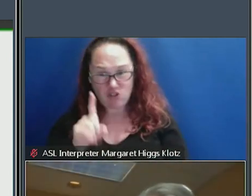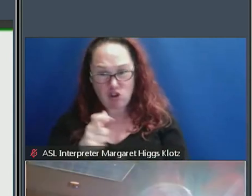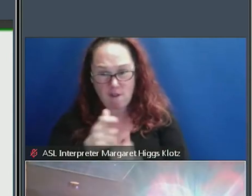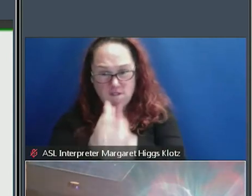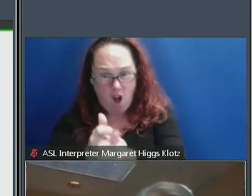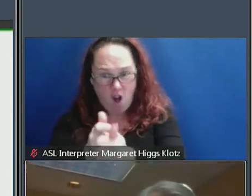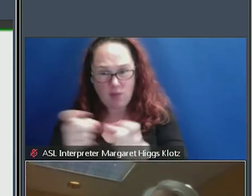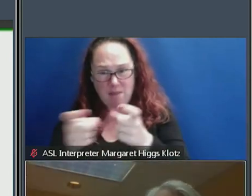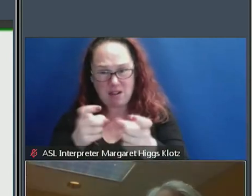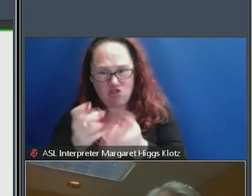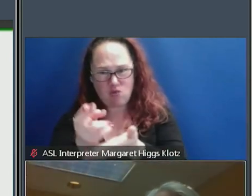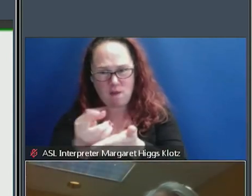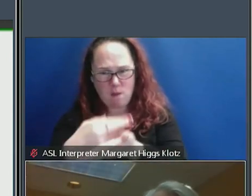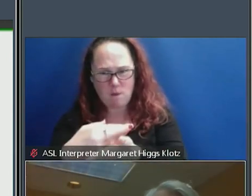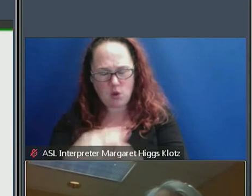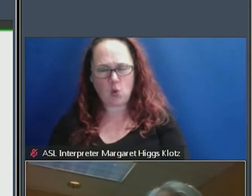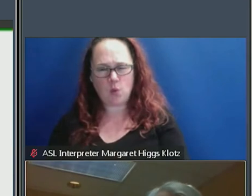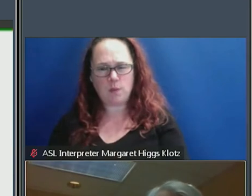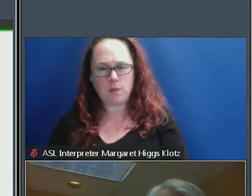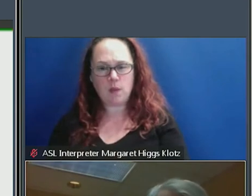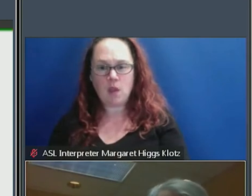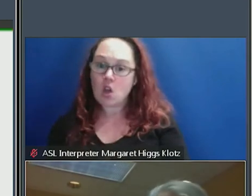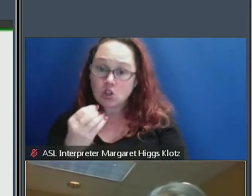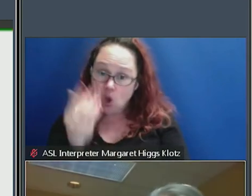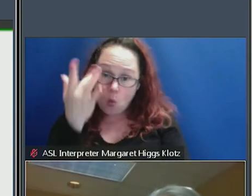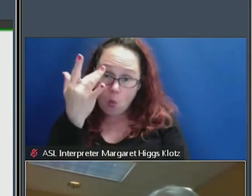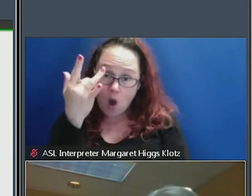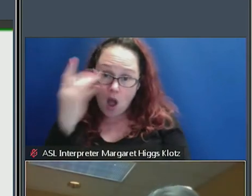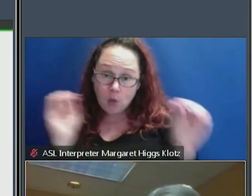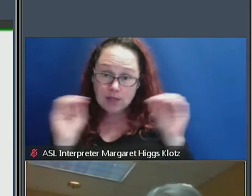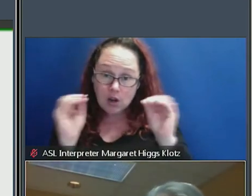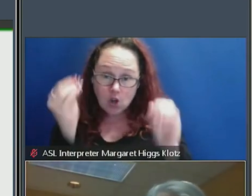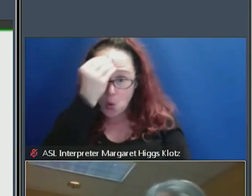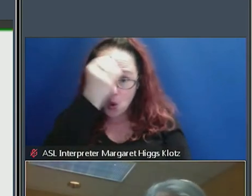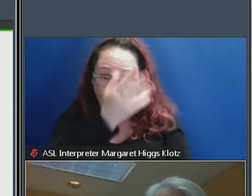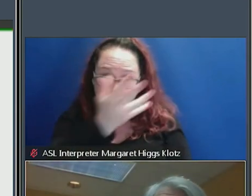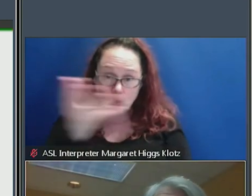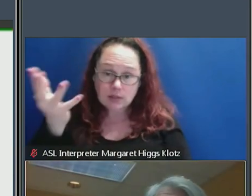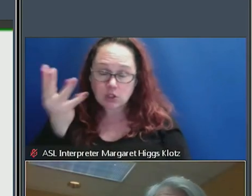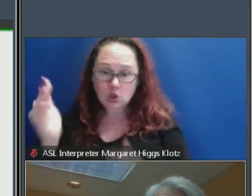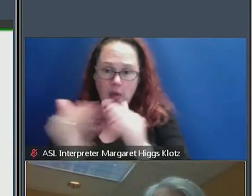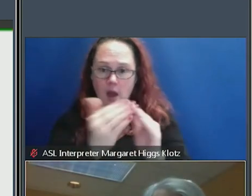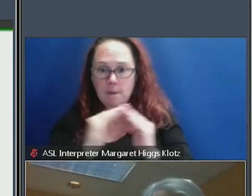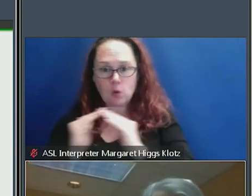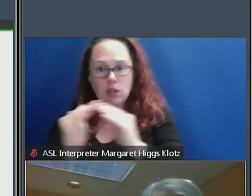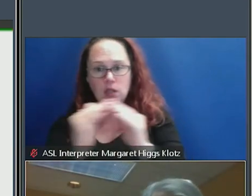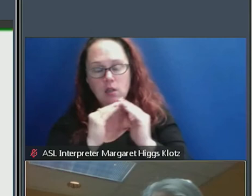We said, well, why, why was there not notice even with an administrative review? Why was the not notice to the community?